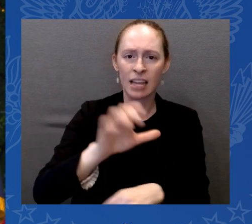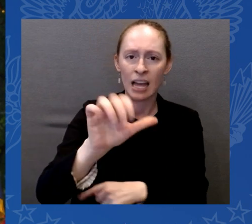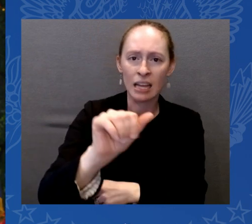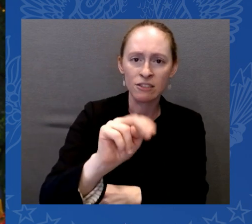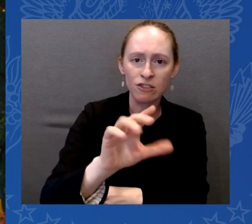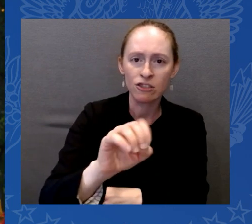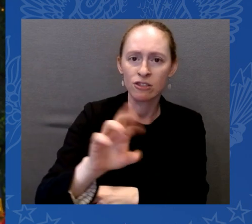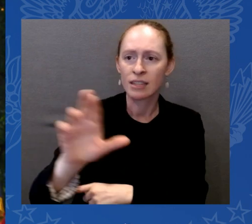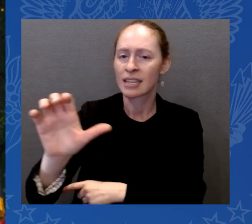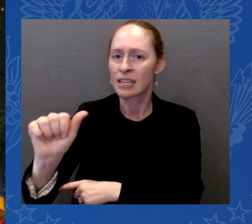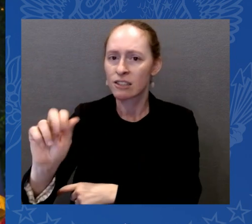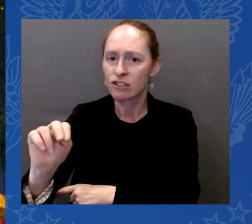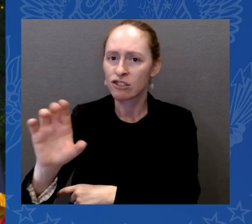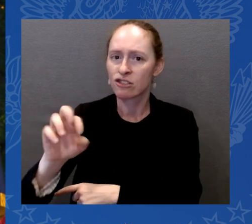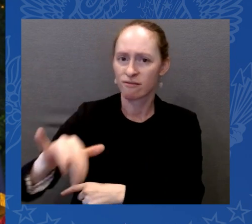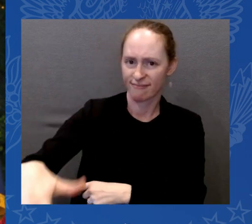They're going to be the people helped first.